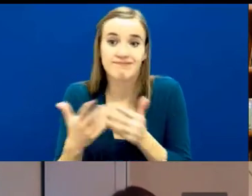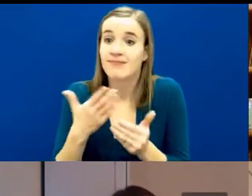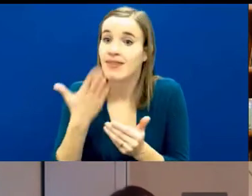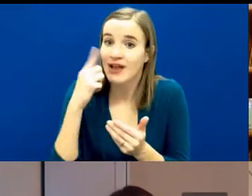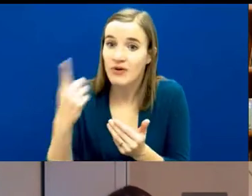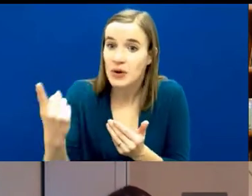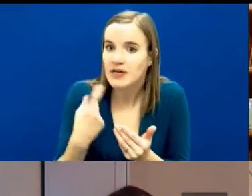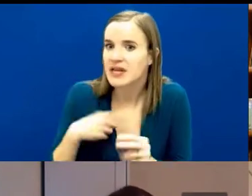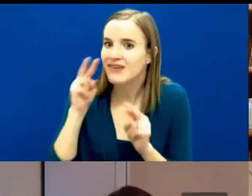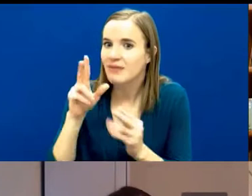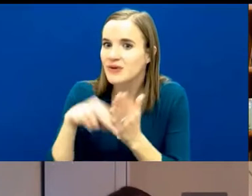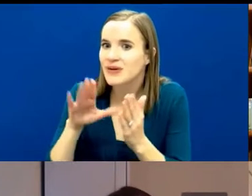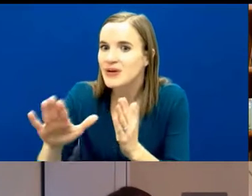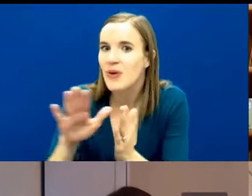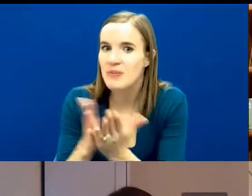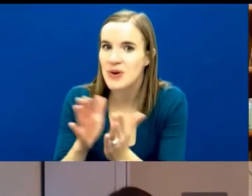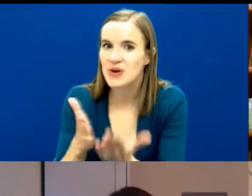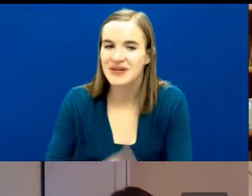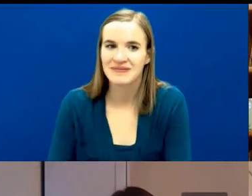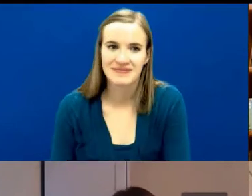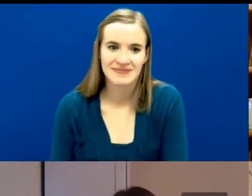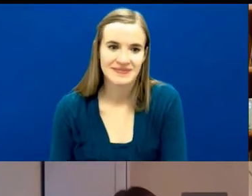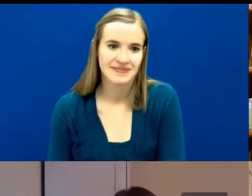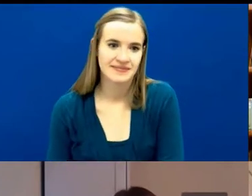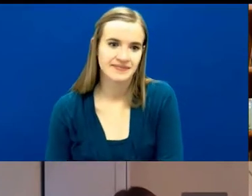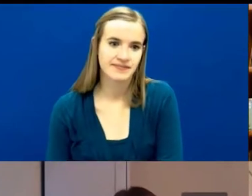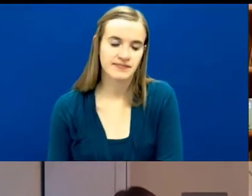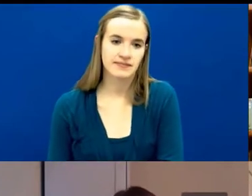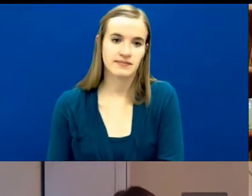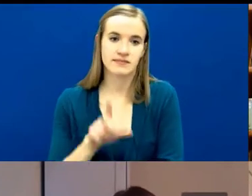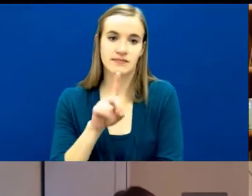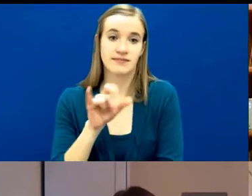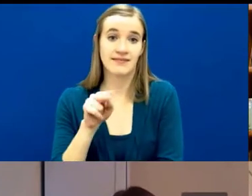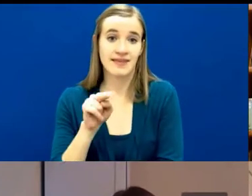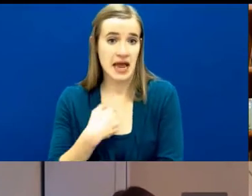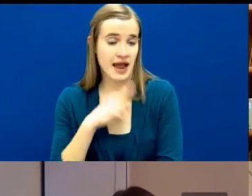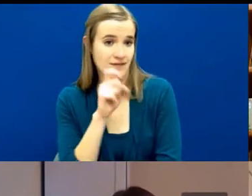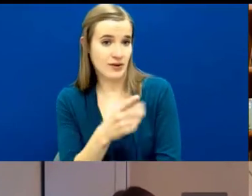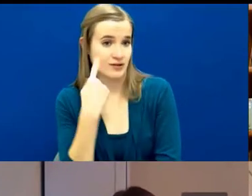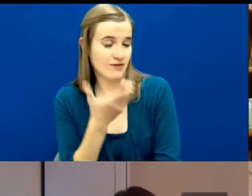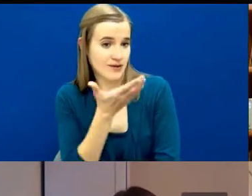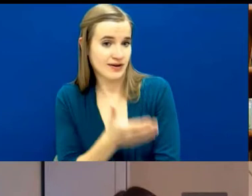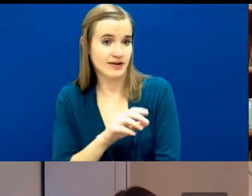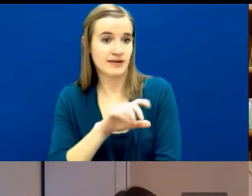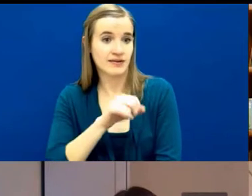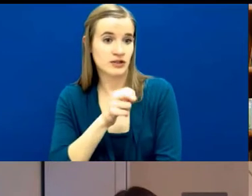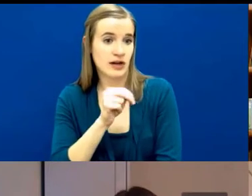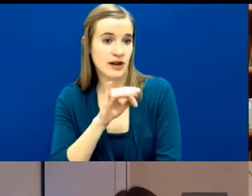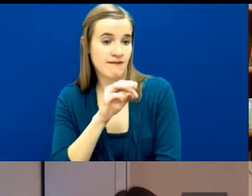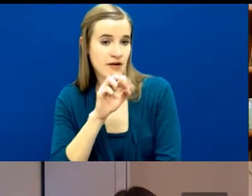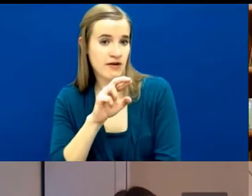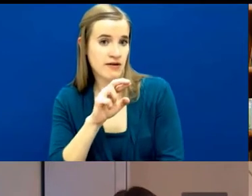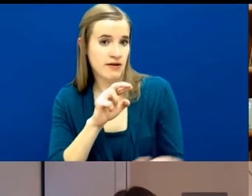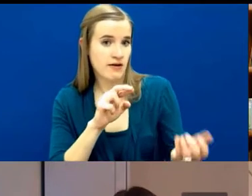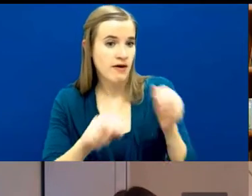Audience Member 2: I have a question for Jennifer. Um, so the scene in the book